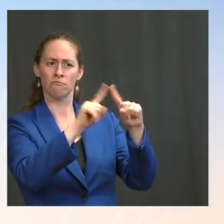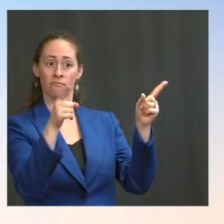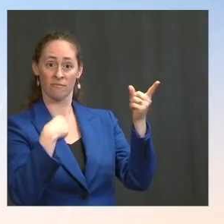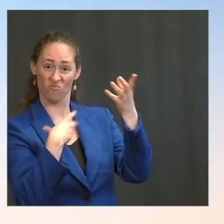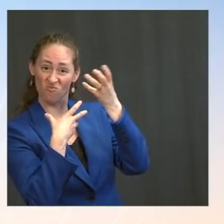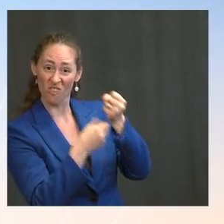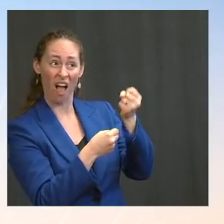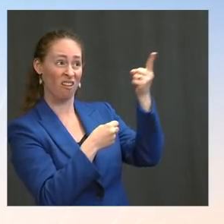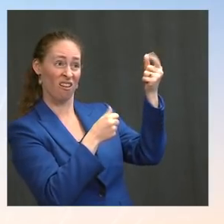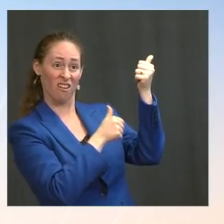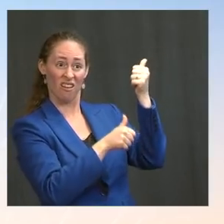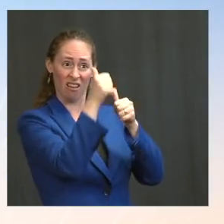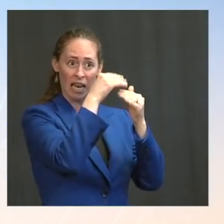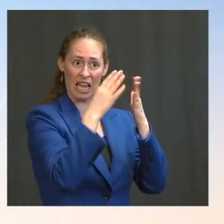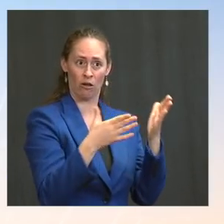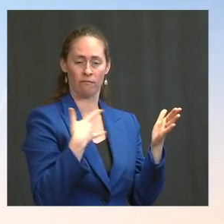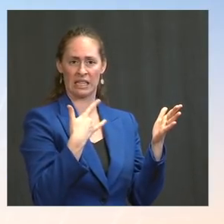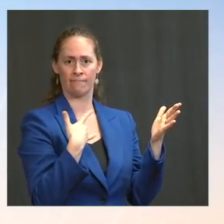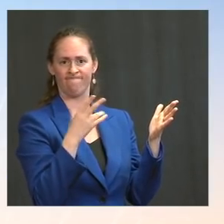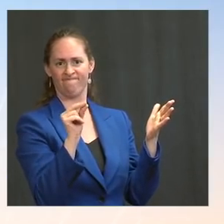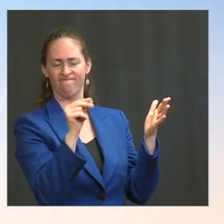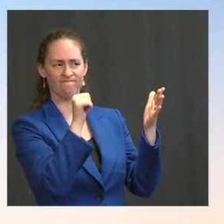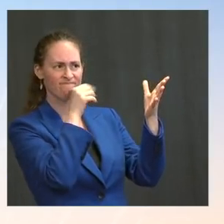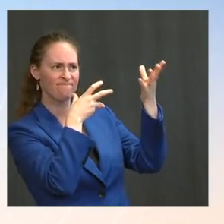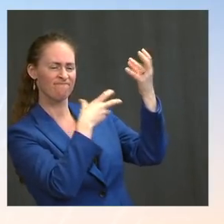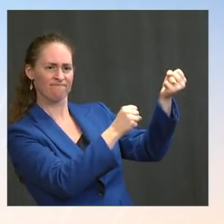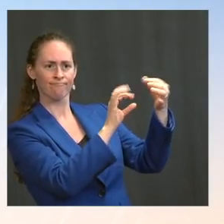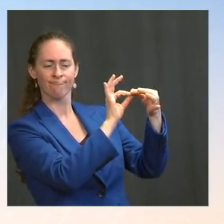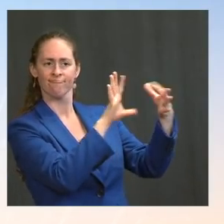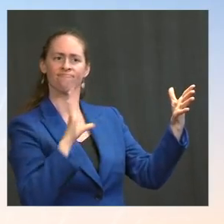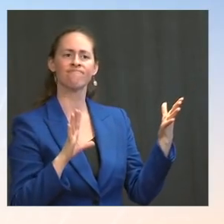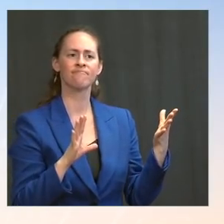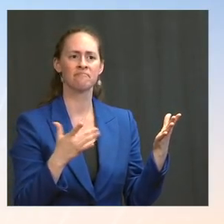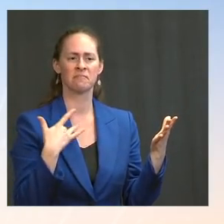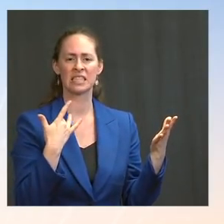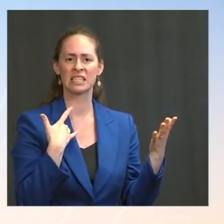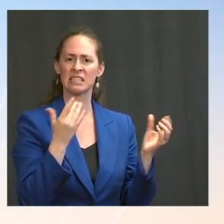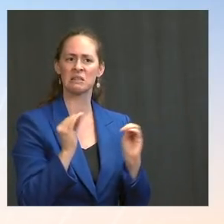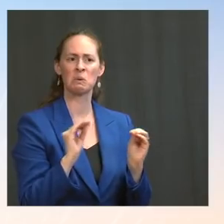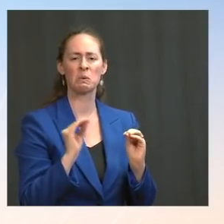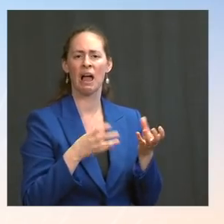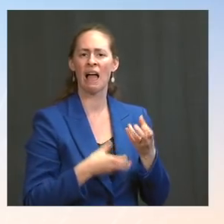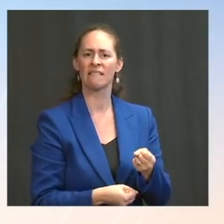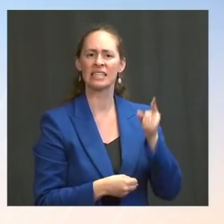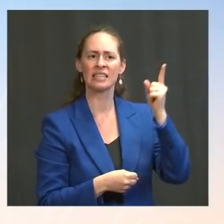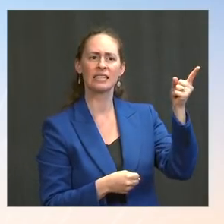It's a scathing vote of no confidence on a predominantly male military leadership.